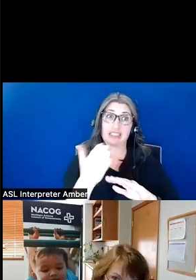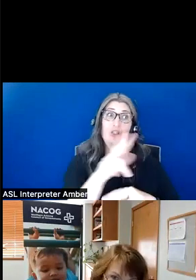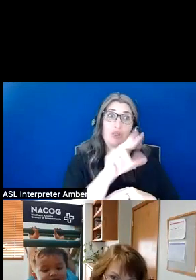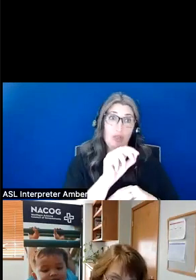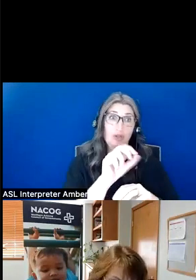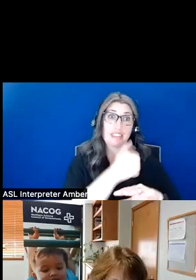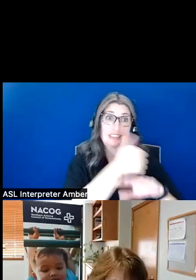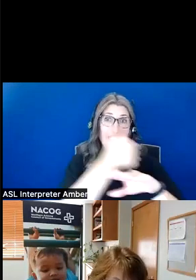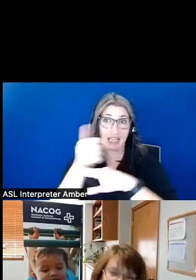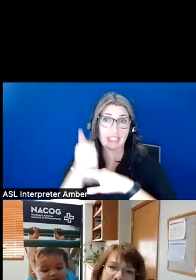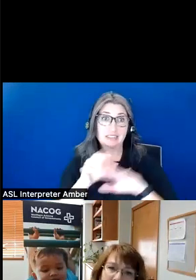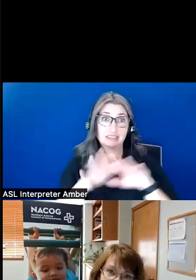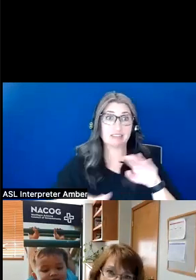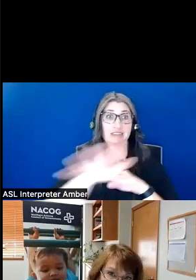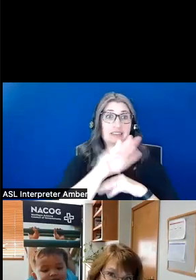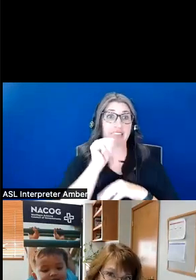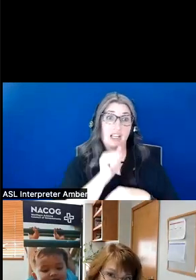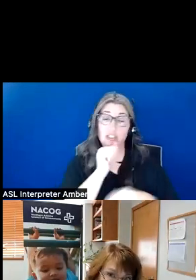Northern Arizona, doing the best work we can.